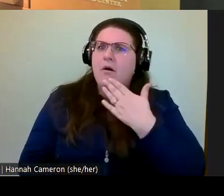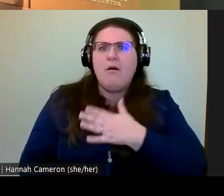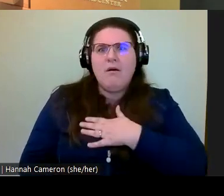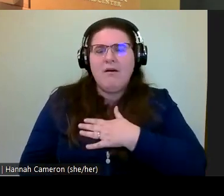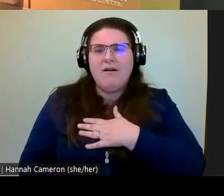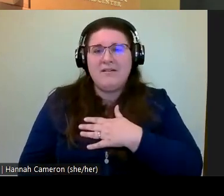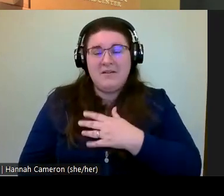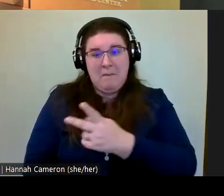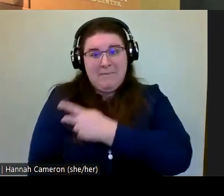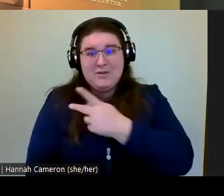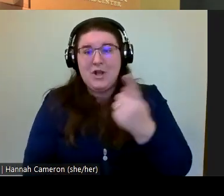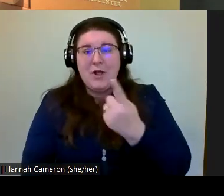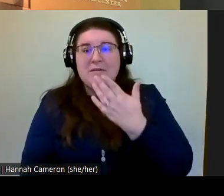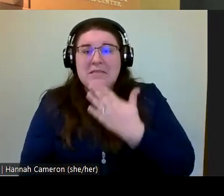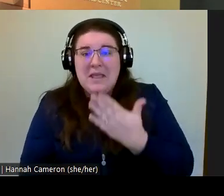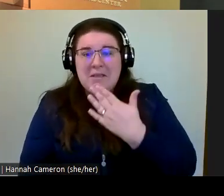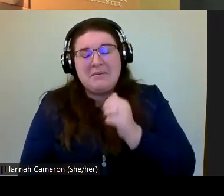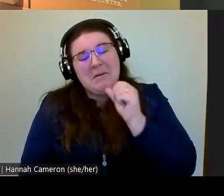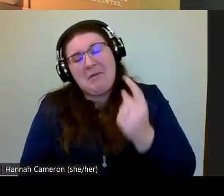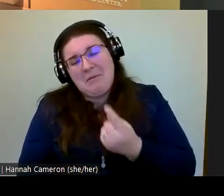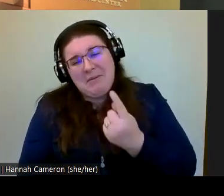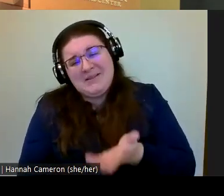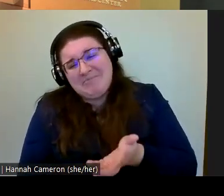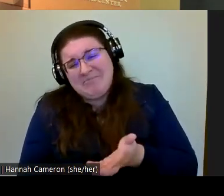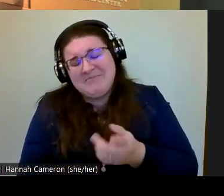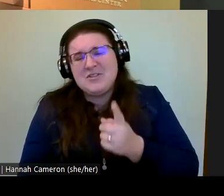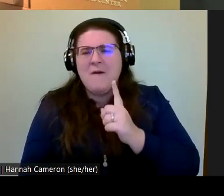always say that when you're in clinic uh and this is really really rewarding and people say